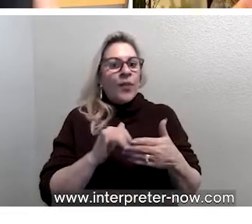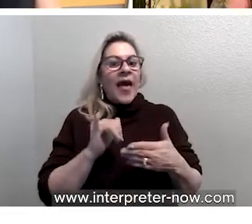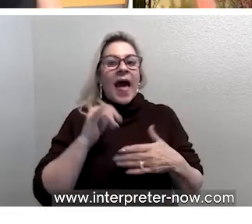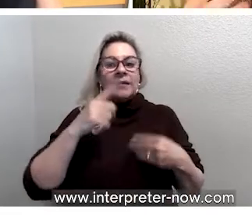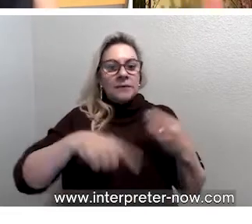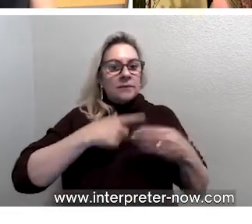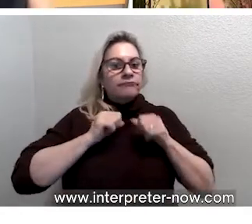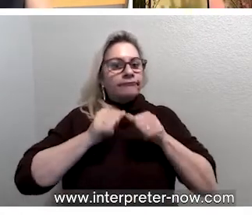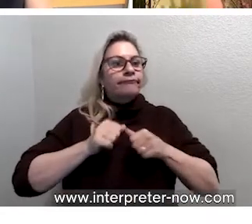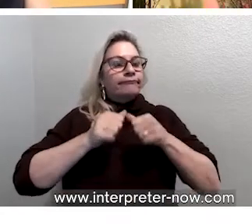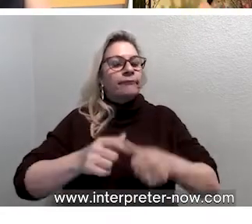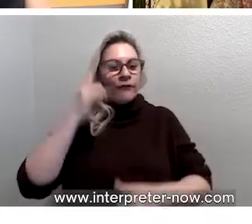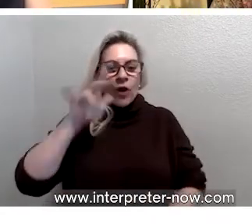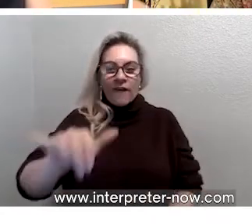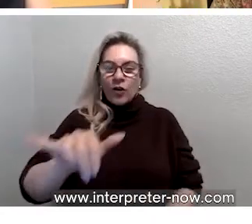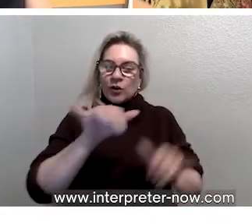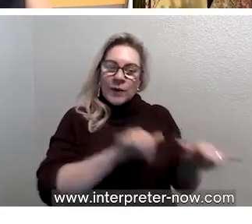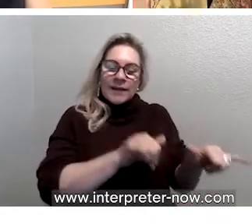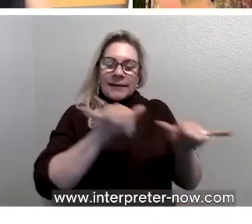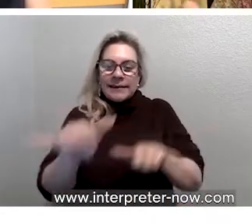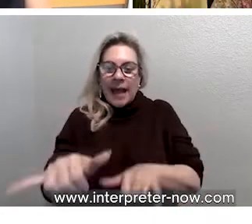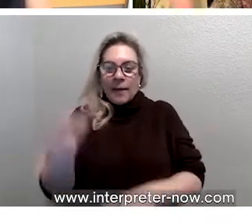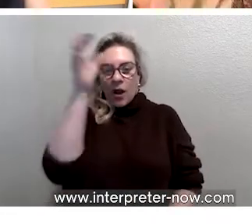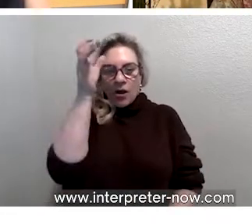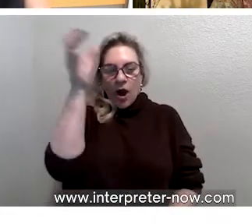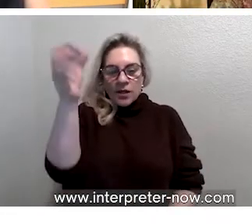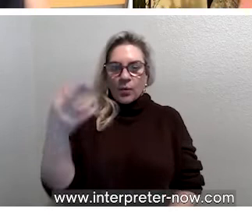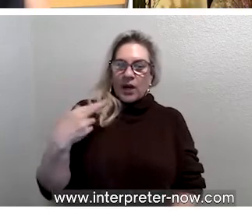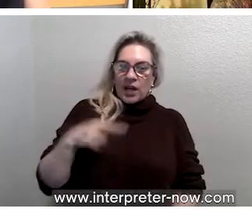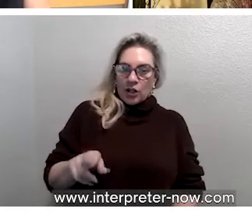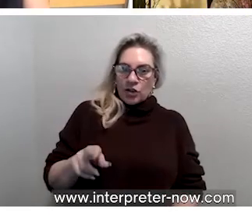In the same way with religious inclusion, if you're able to create, again, these prayer